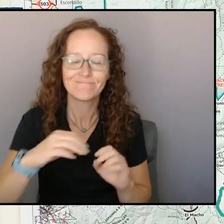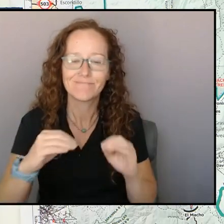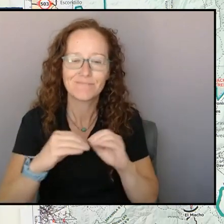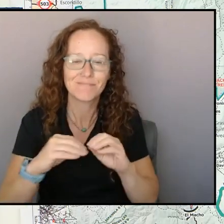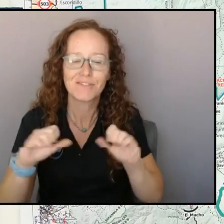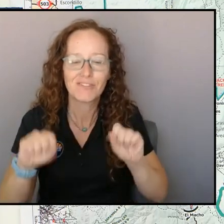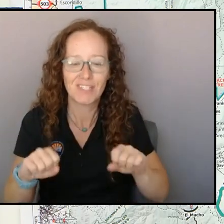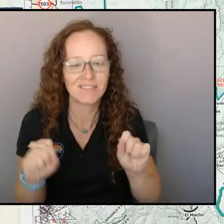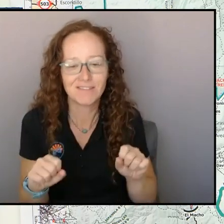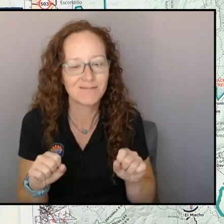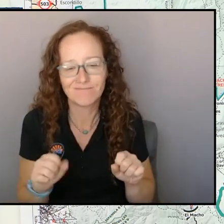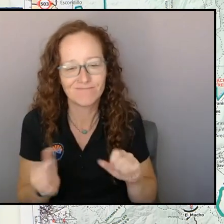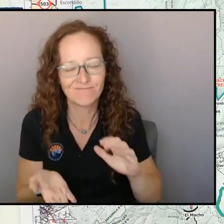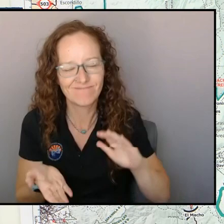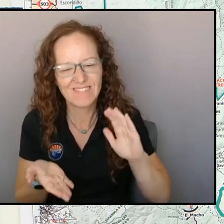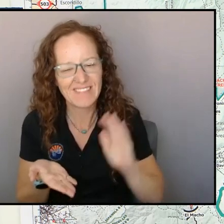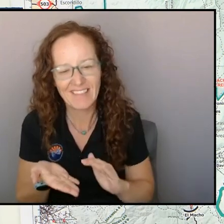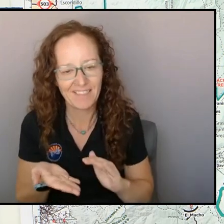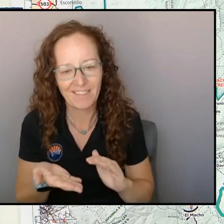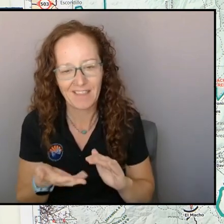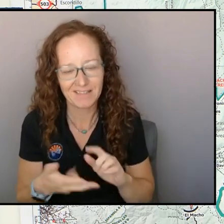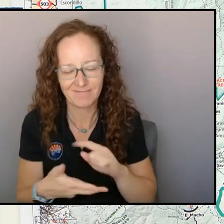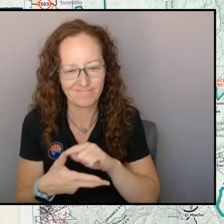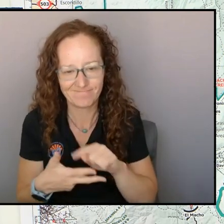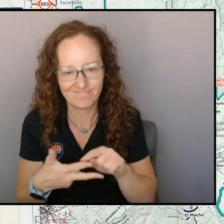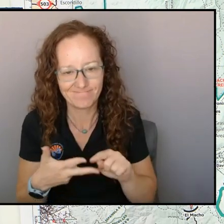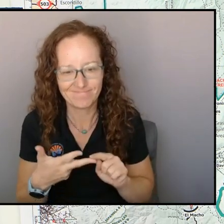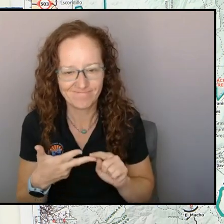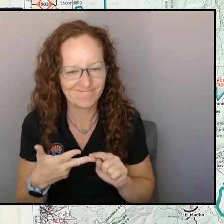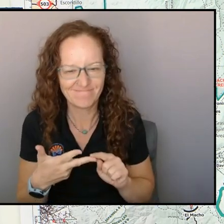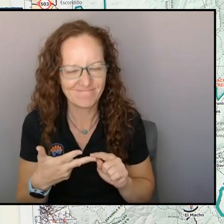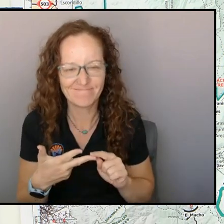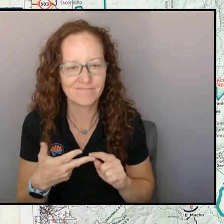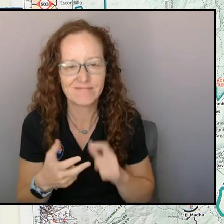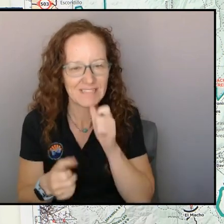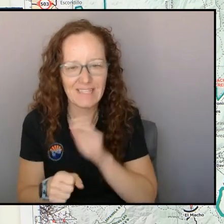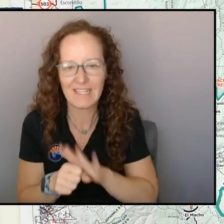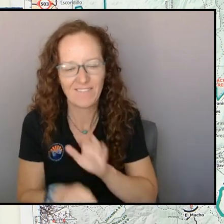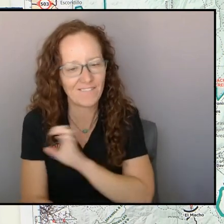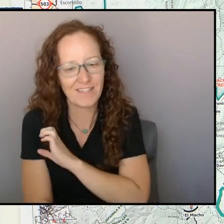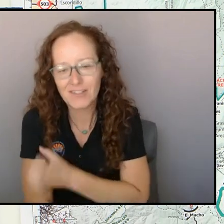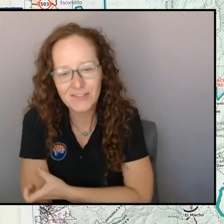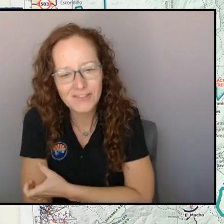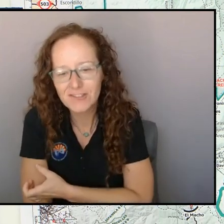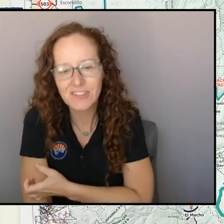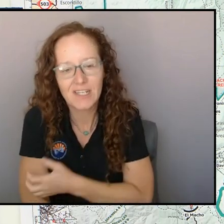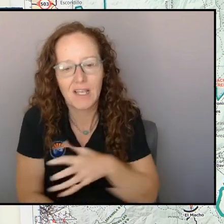quite as good. We don't really have enough energy. We don't really have enough wind shear which would help things